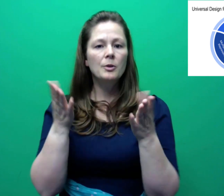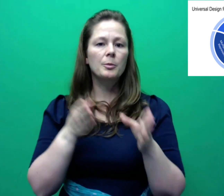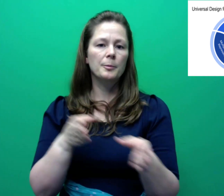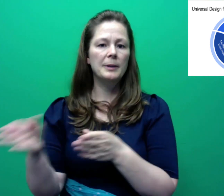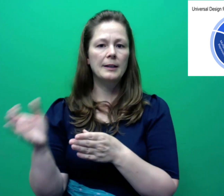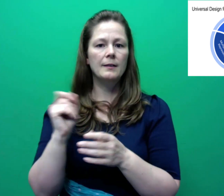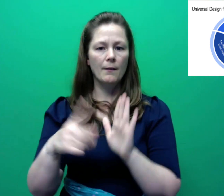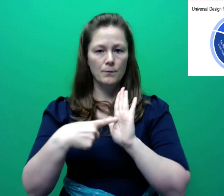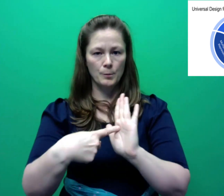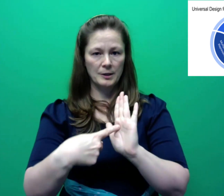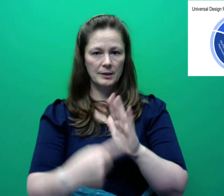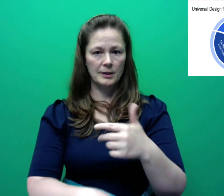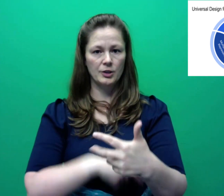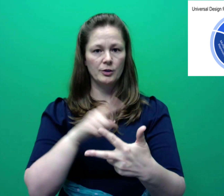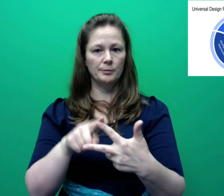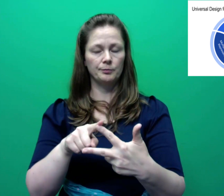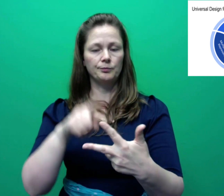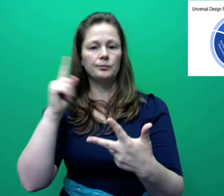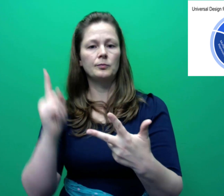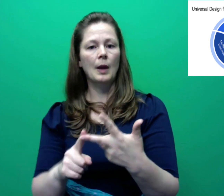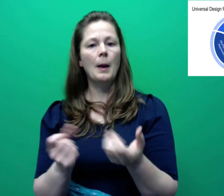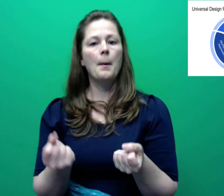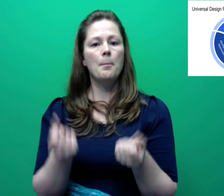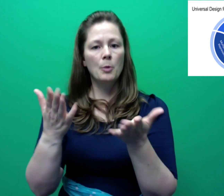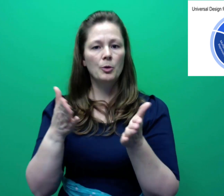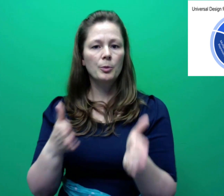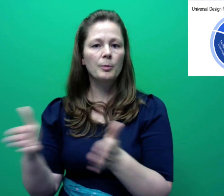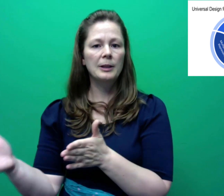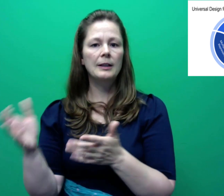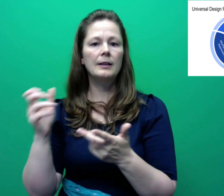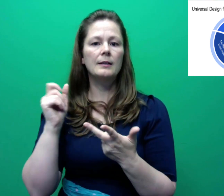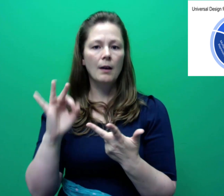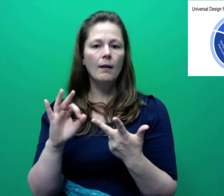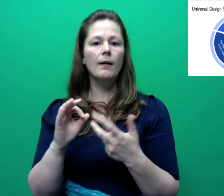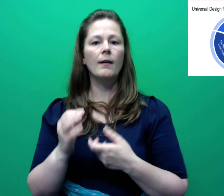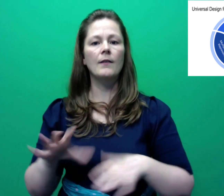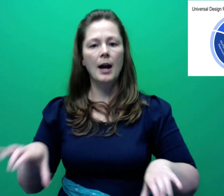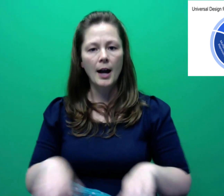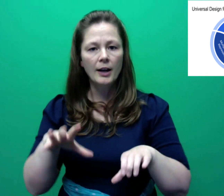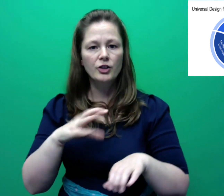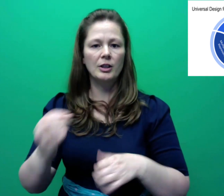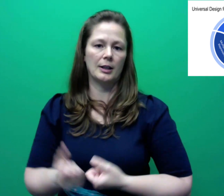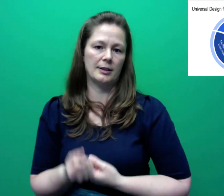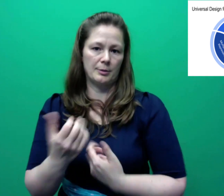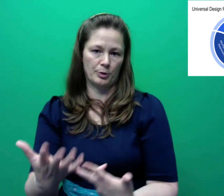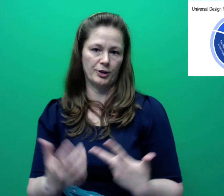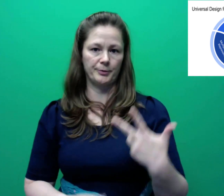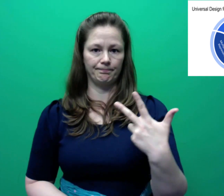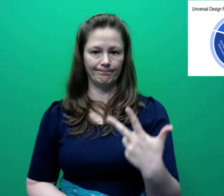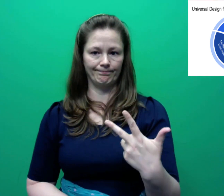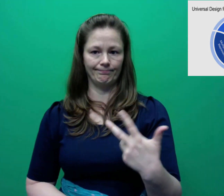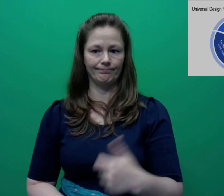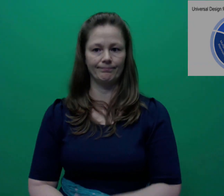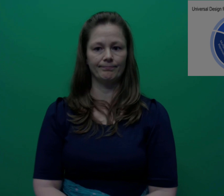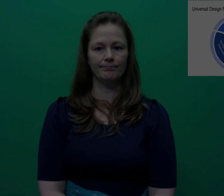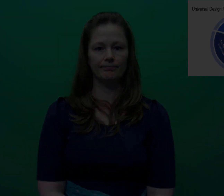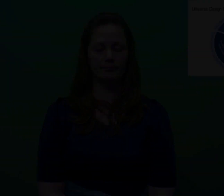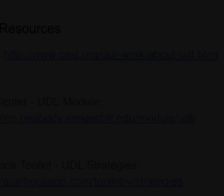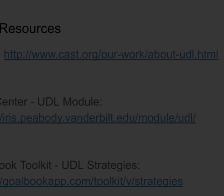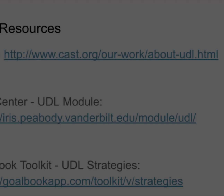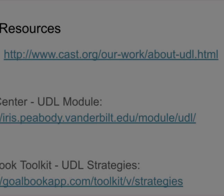multiple means of representation and multiple means of action and expression.